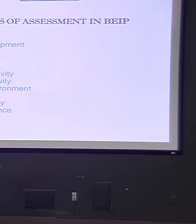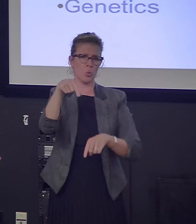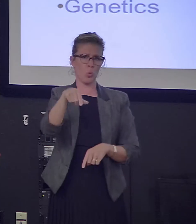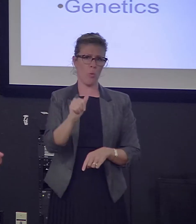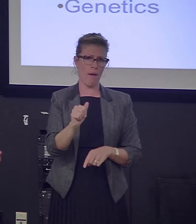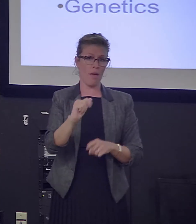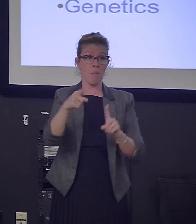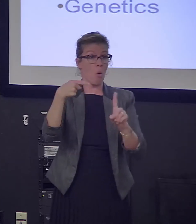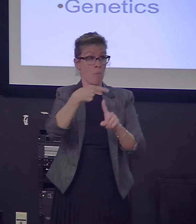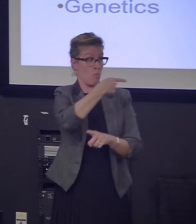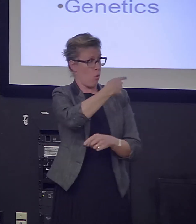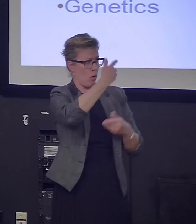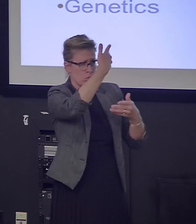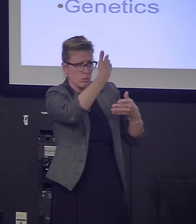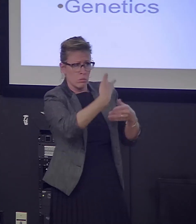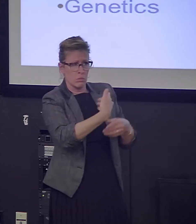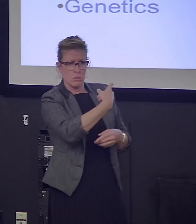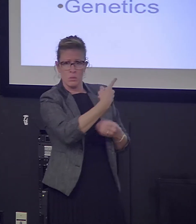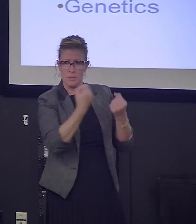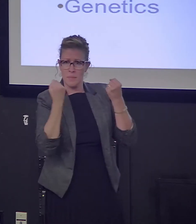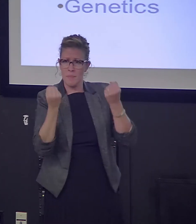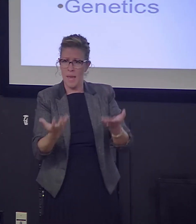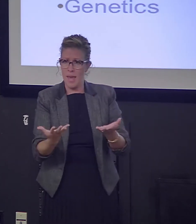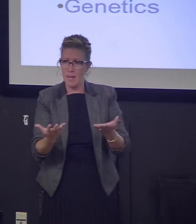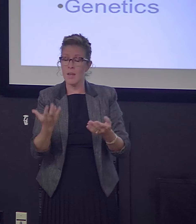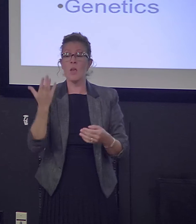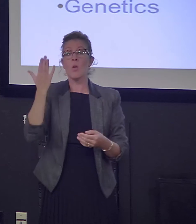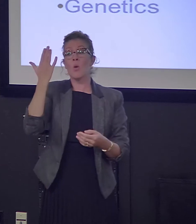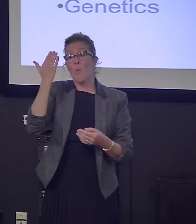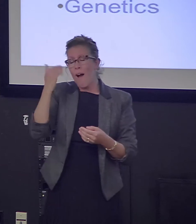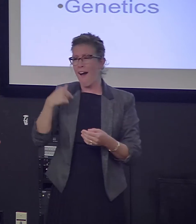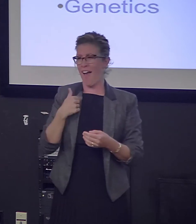In part that was because there were three principal investigators.